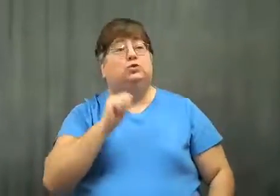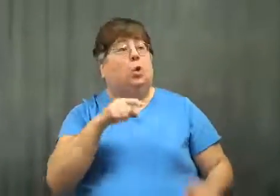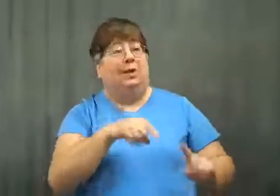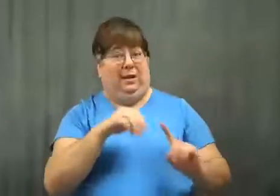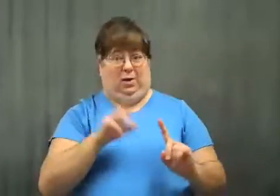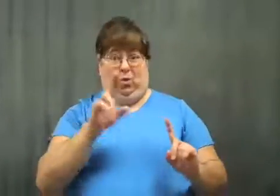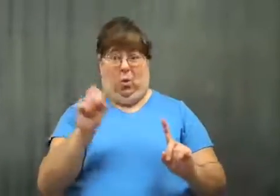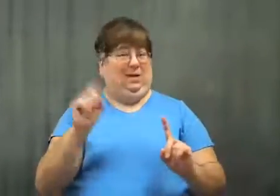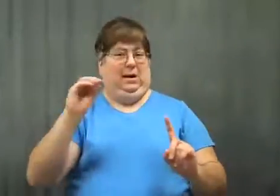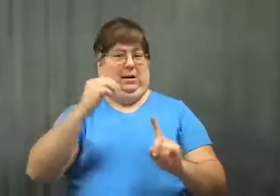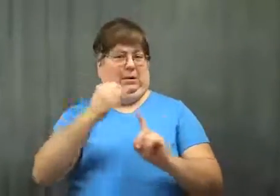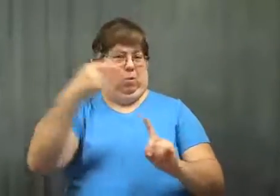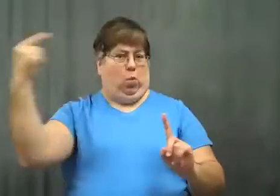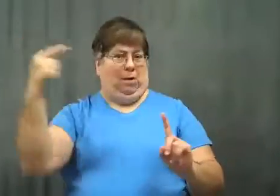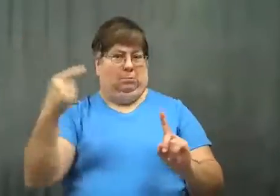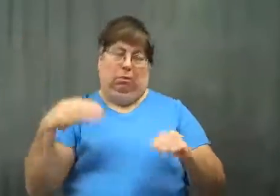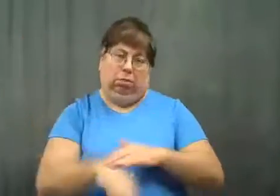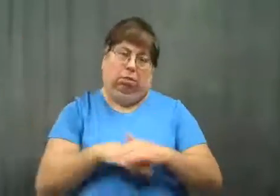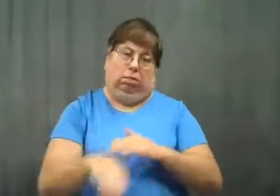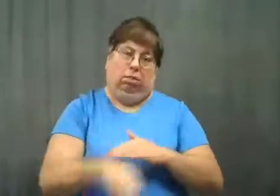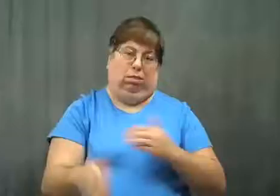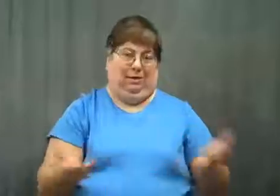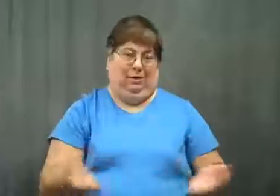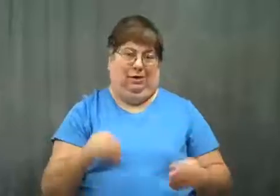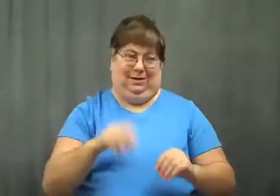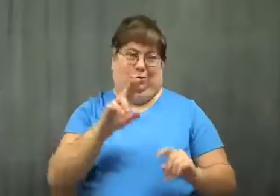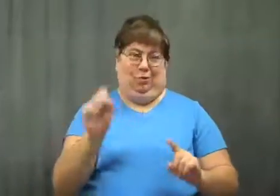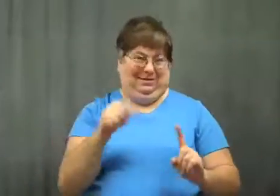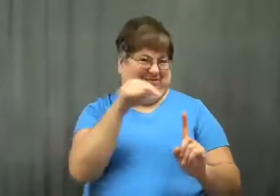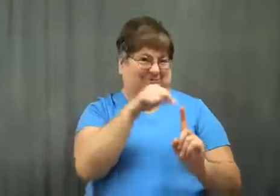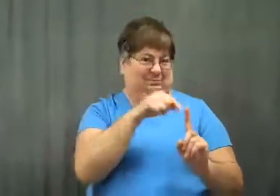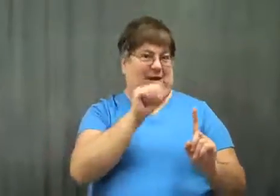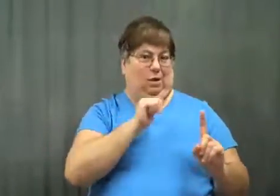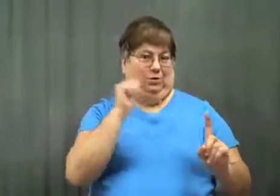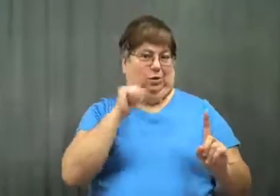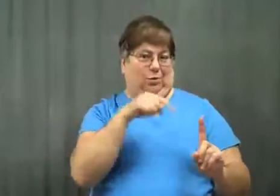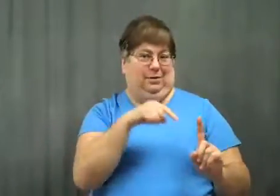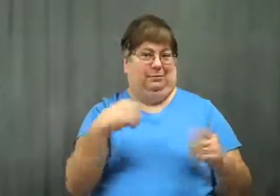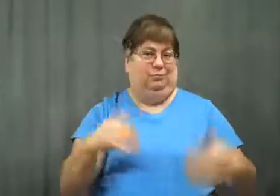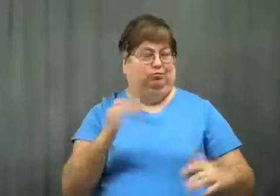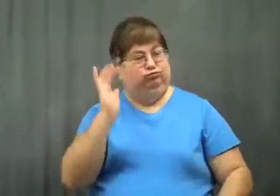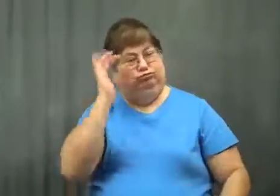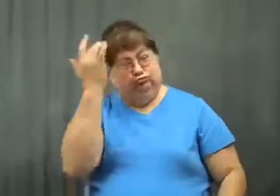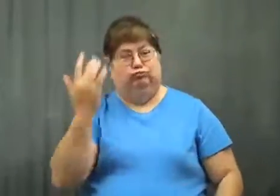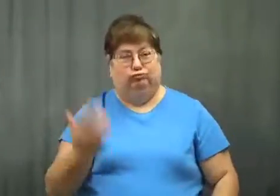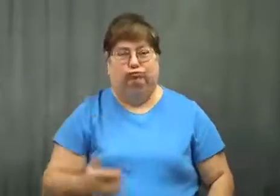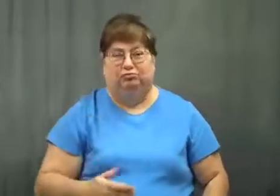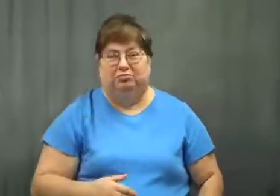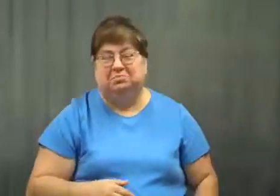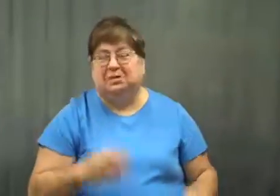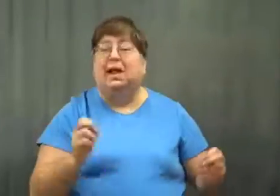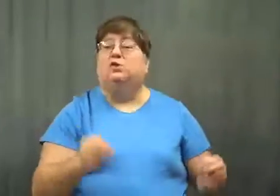Arizona has the biggest illegal immigration problem in the U.S, and they are tired of it.